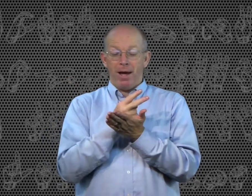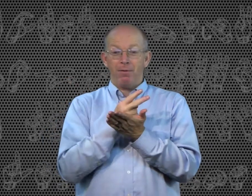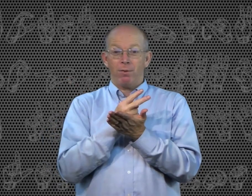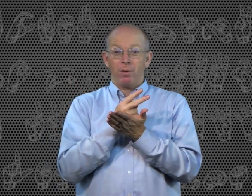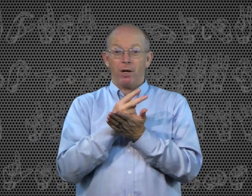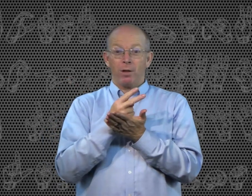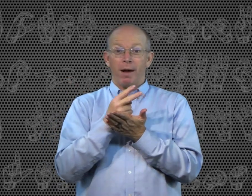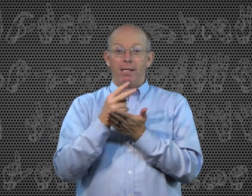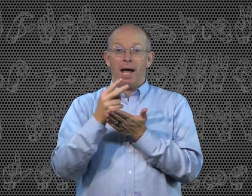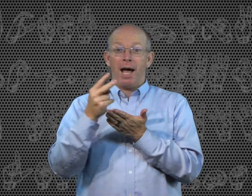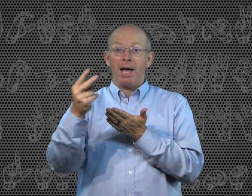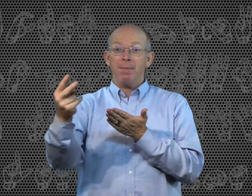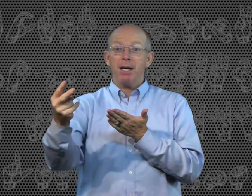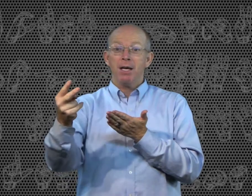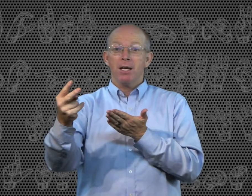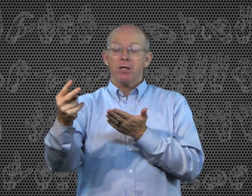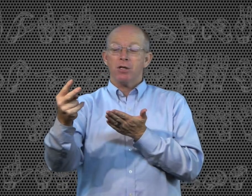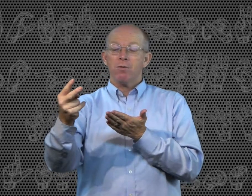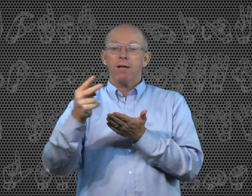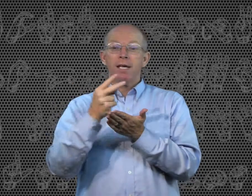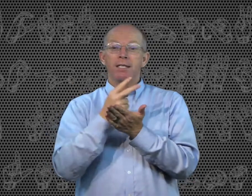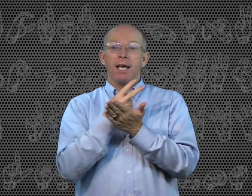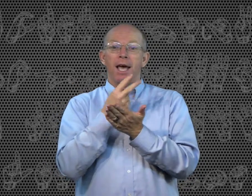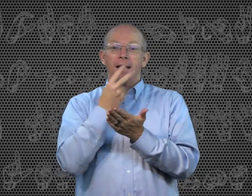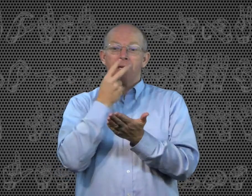Remember that when we talked about time. TWO WEEKS.